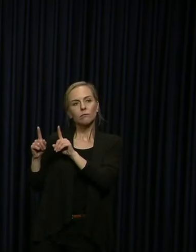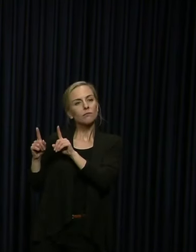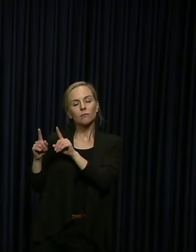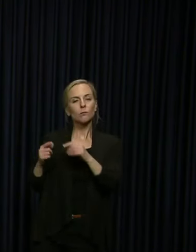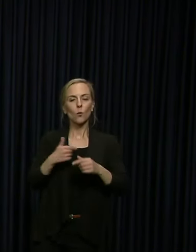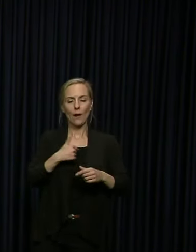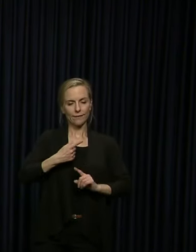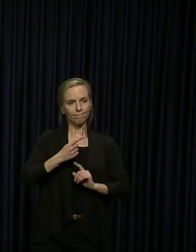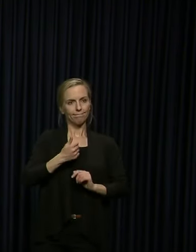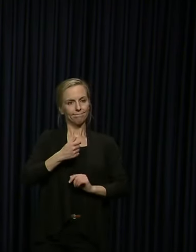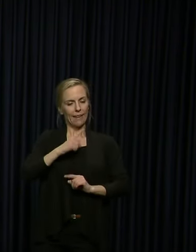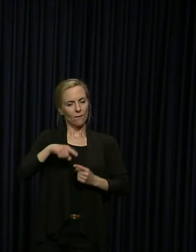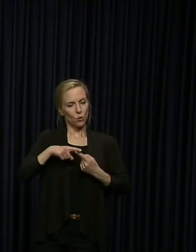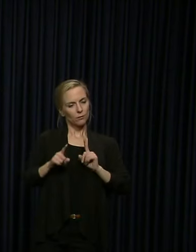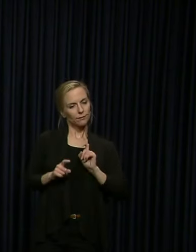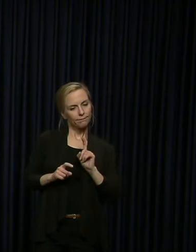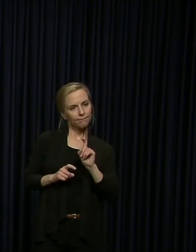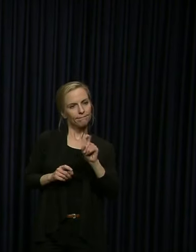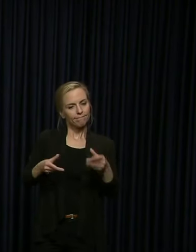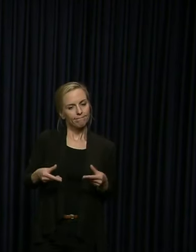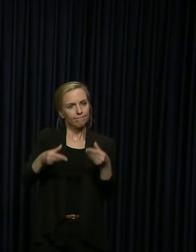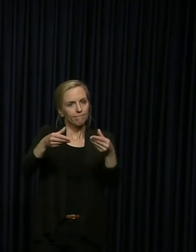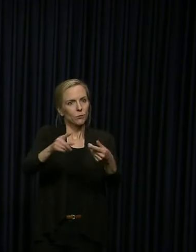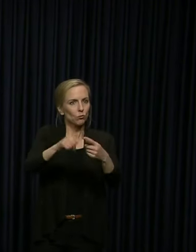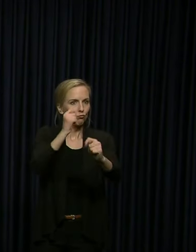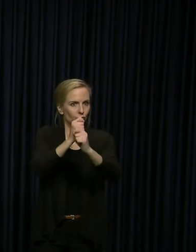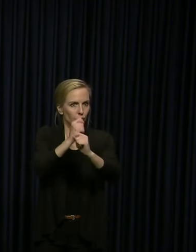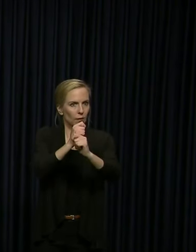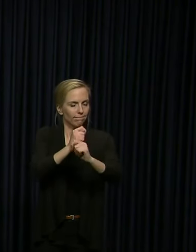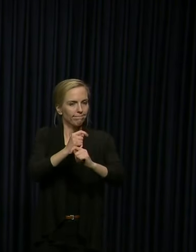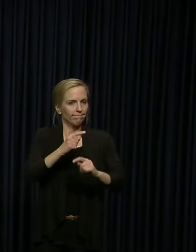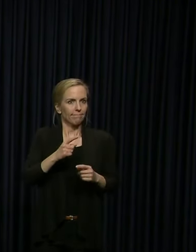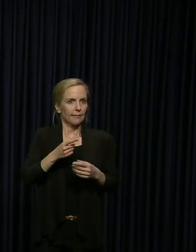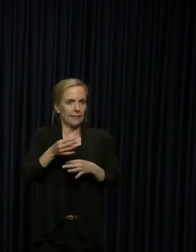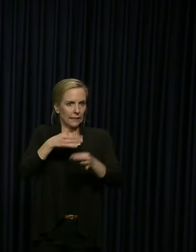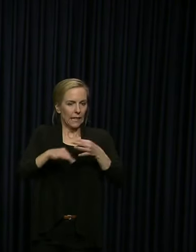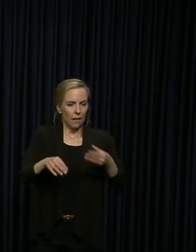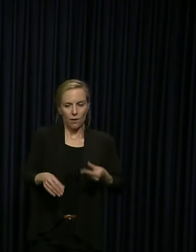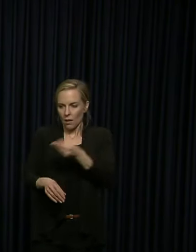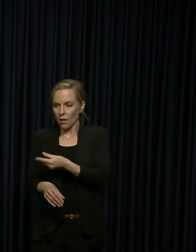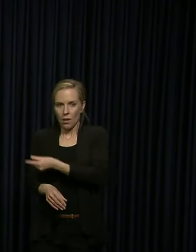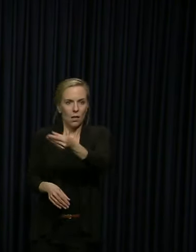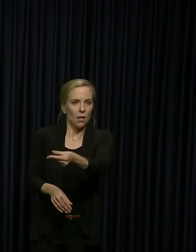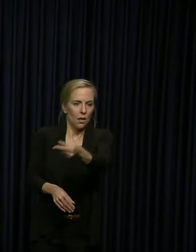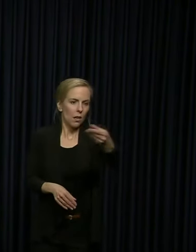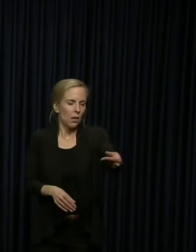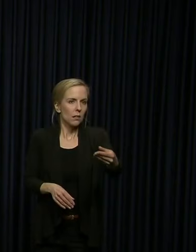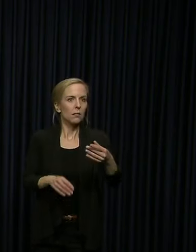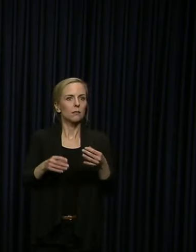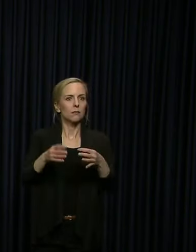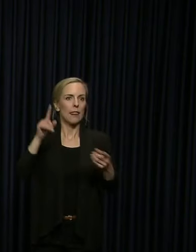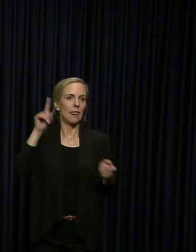MORGAN. THERE'S BEEN MORE REPORTING ABOUT THE FACT THAT THE DEATH